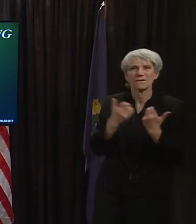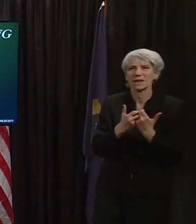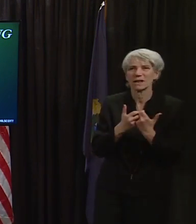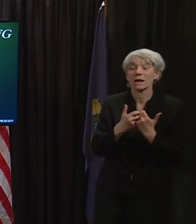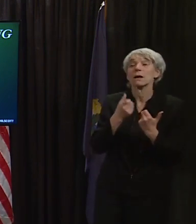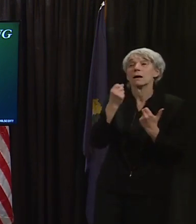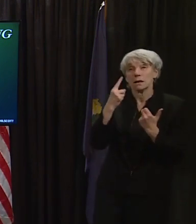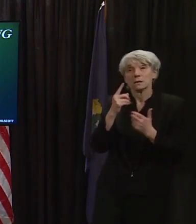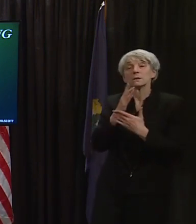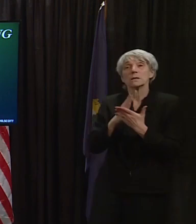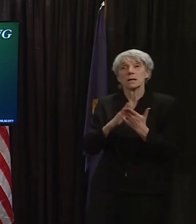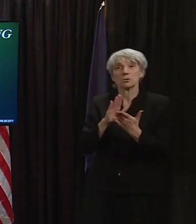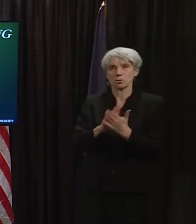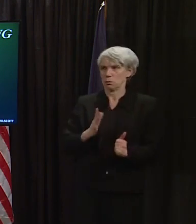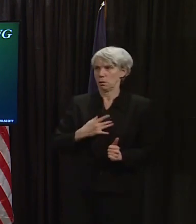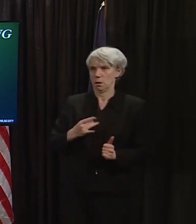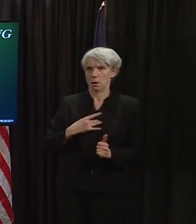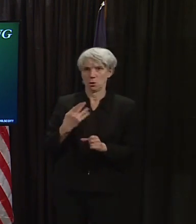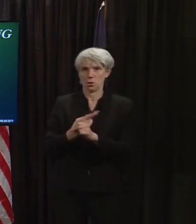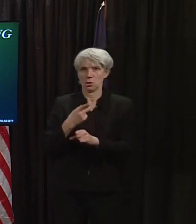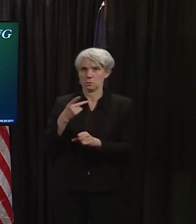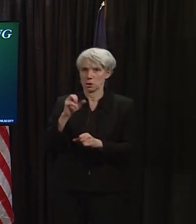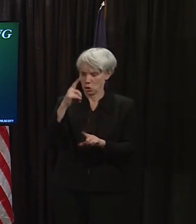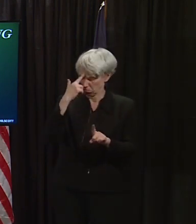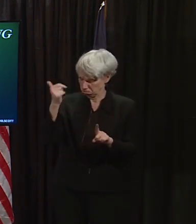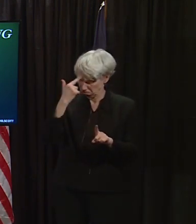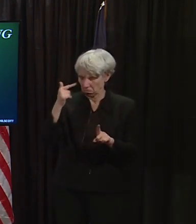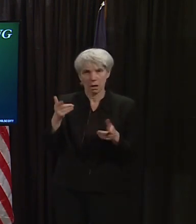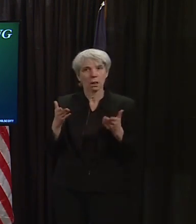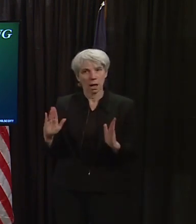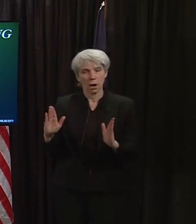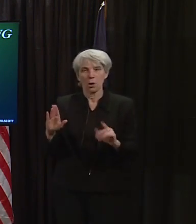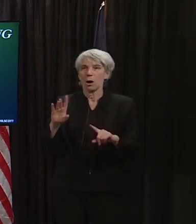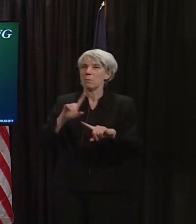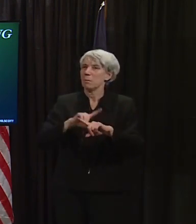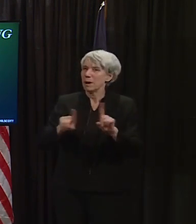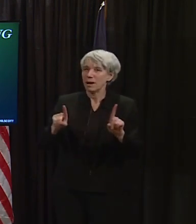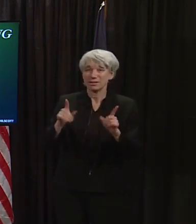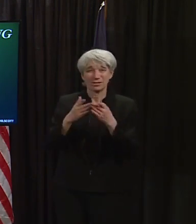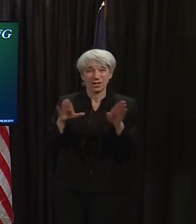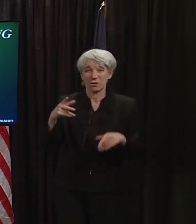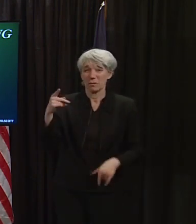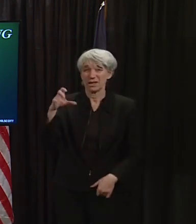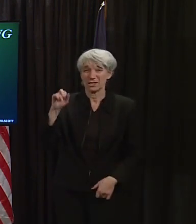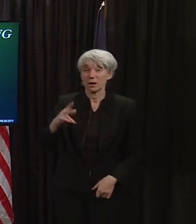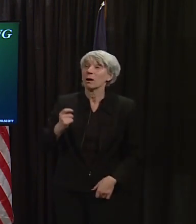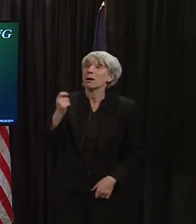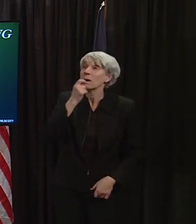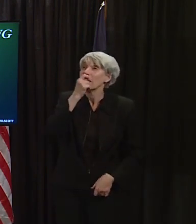desire is too slow to respond to this new variant in the school setting. We